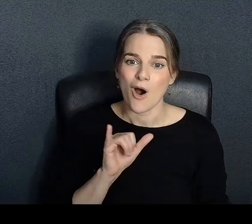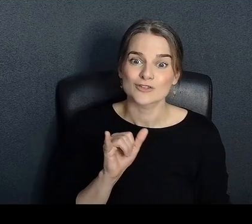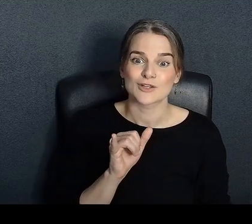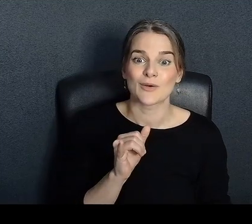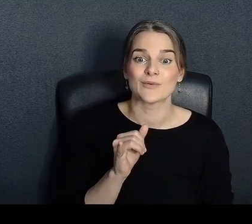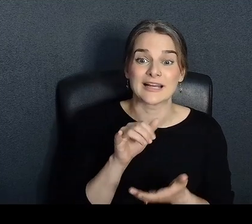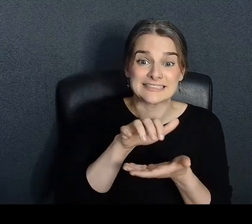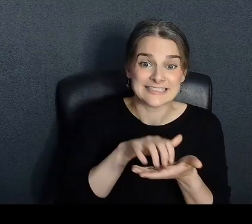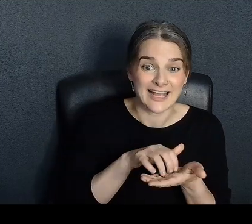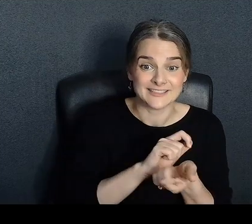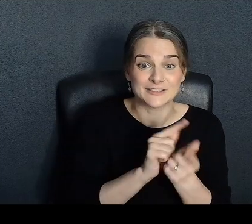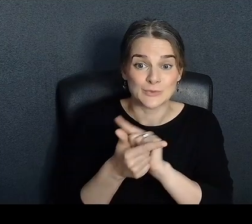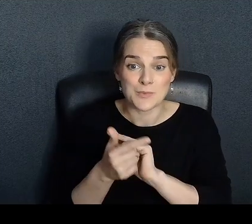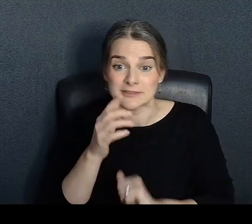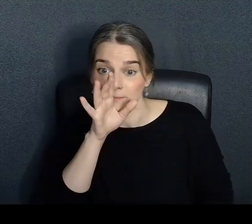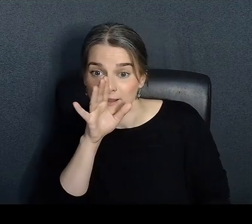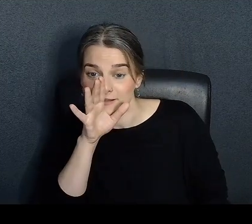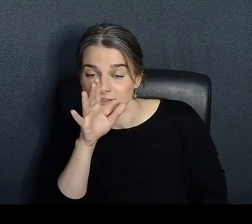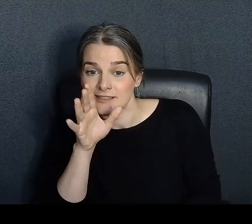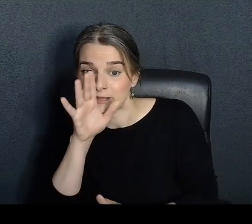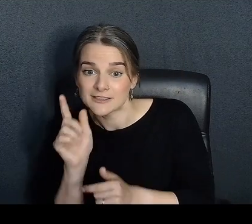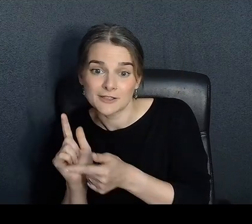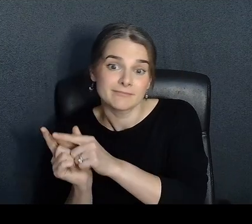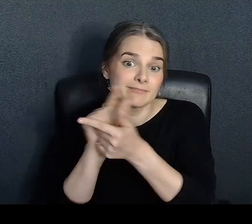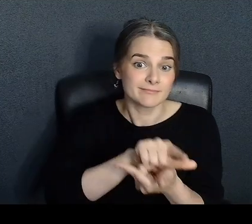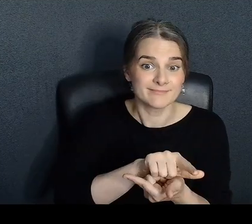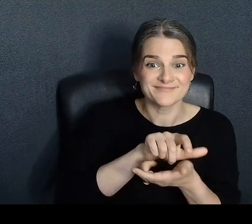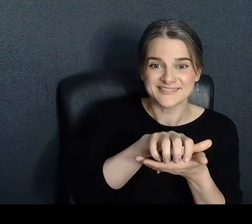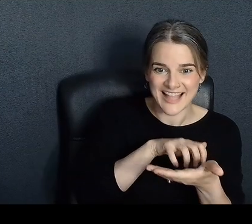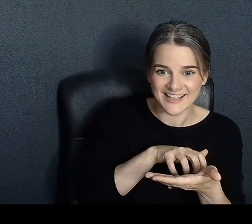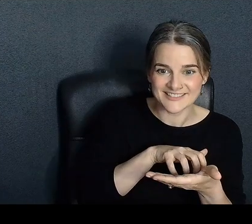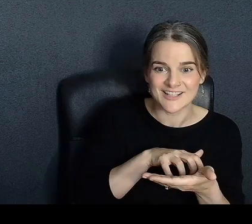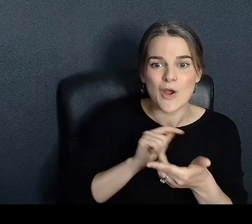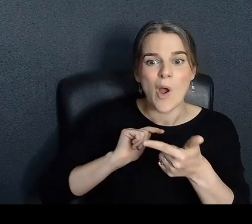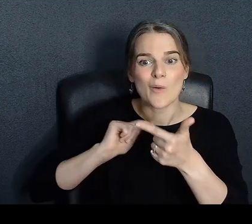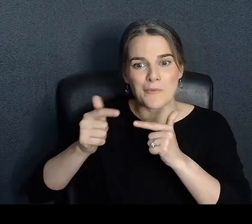video relay services with an app, hearing devices, hearing